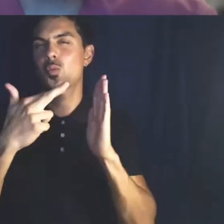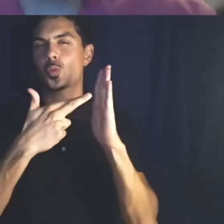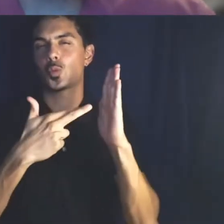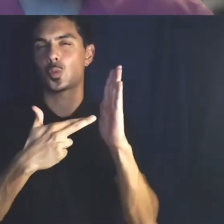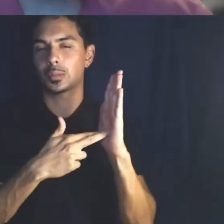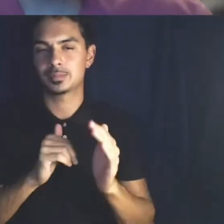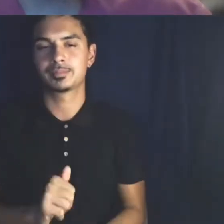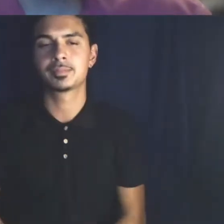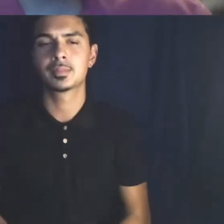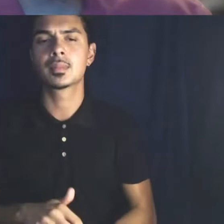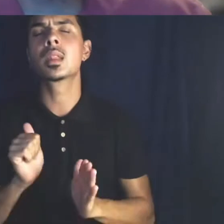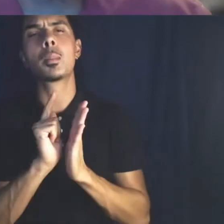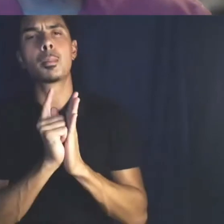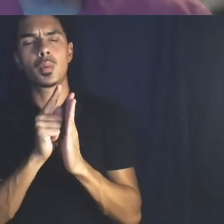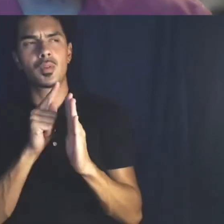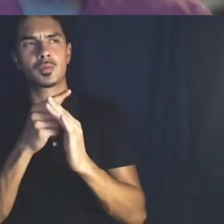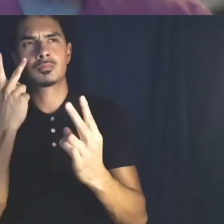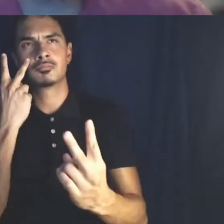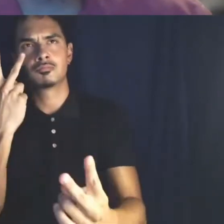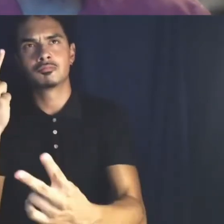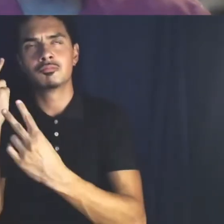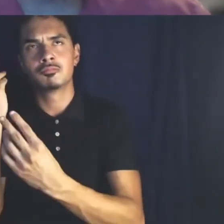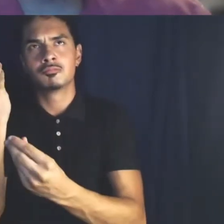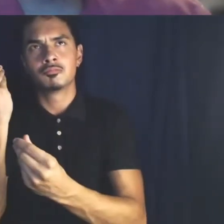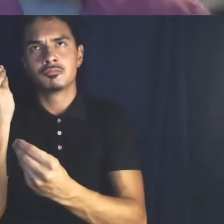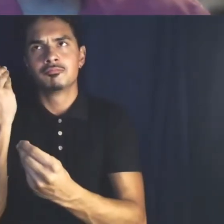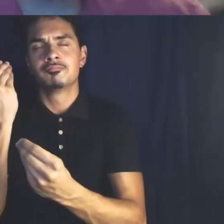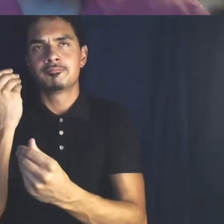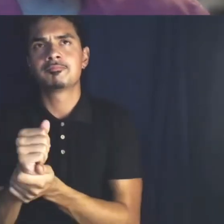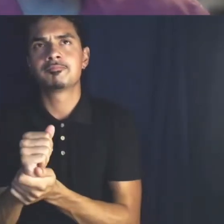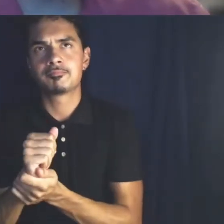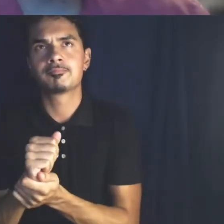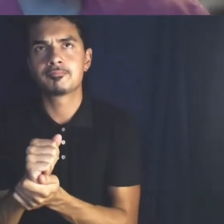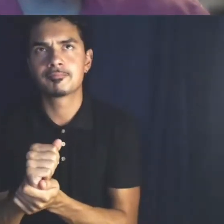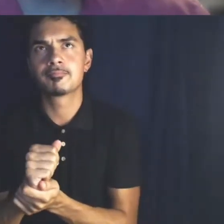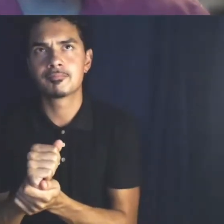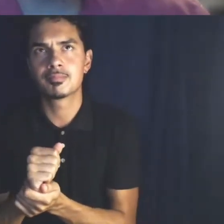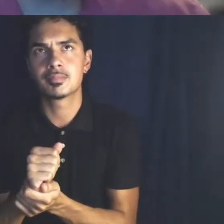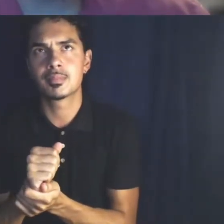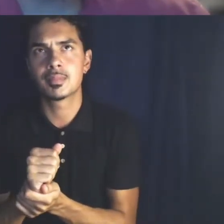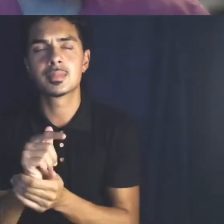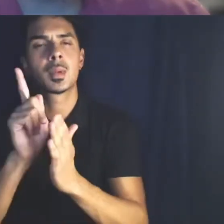of reflection, and if the moment of reflection for you means acknowledging the land